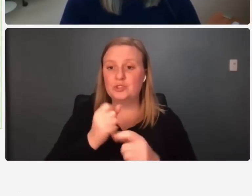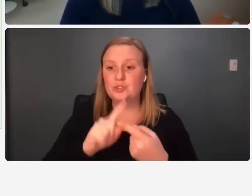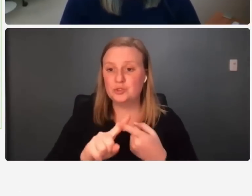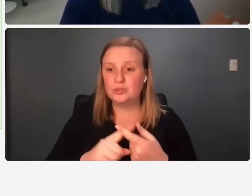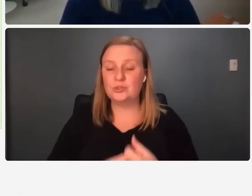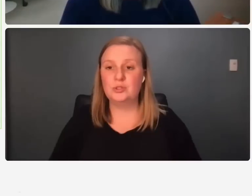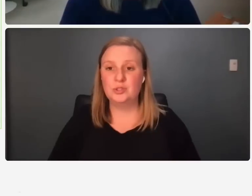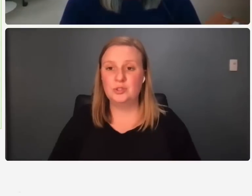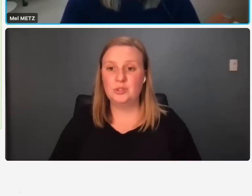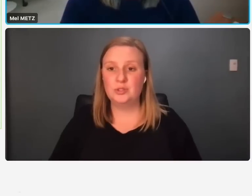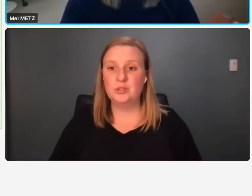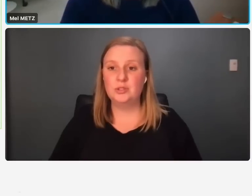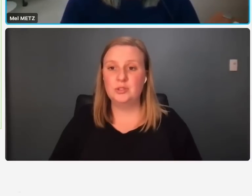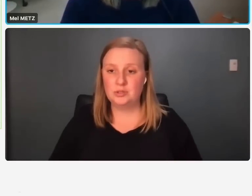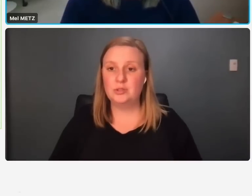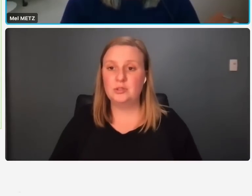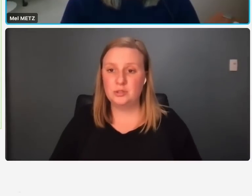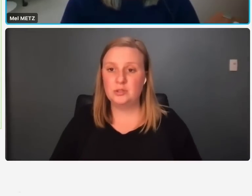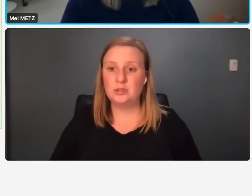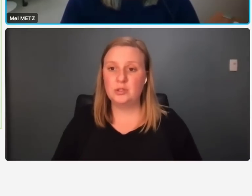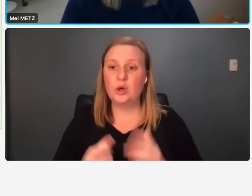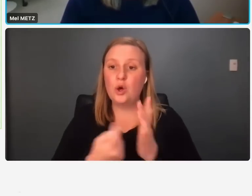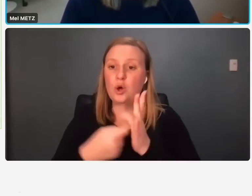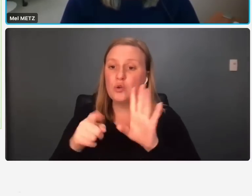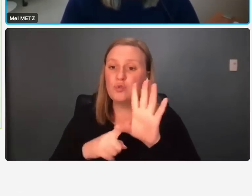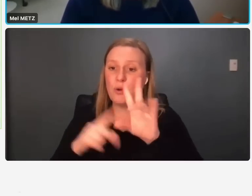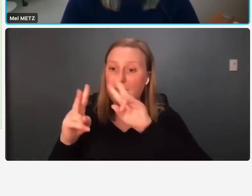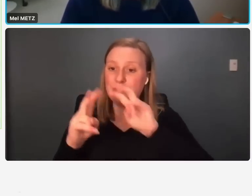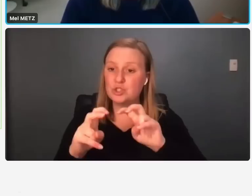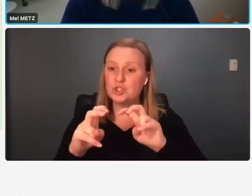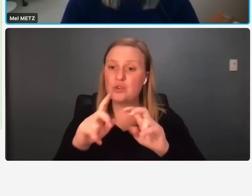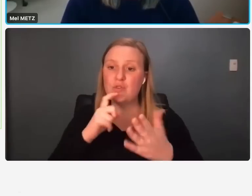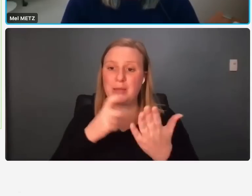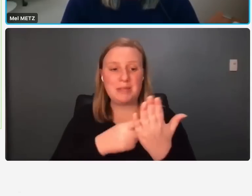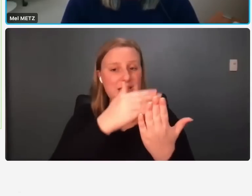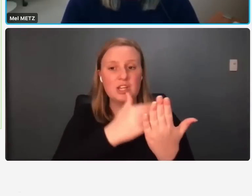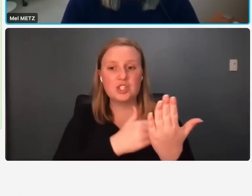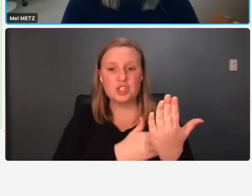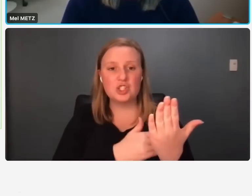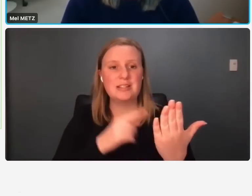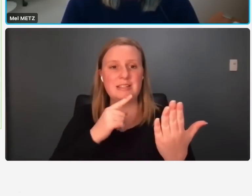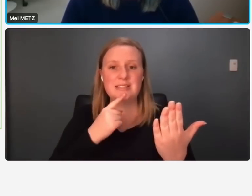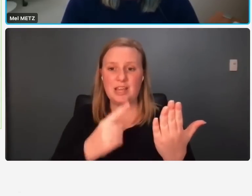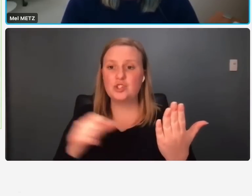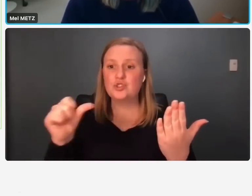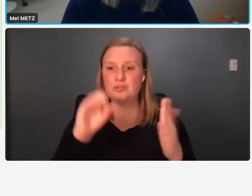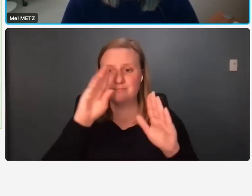The Royal Commission recommended a new person-centred rights-based Aged Care Act to underpin reforms and provide universal entitlement for